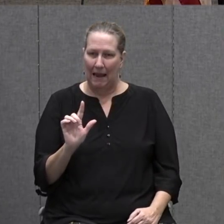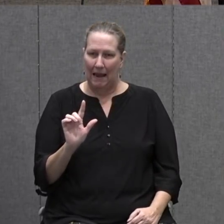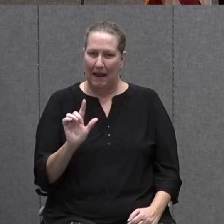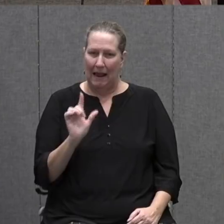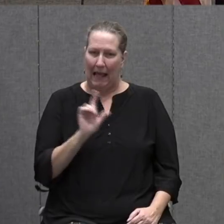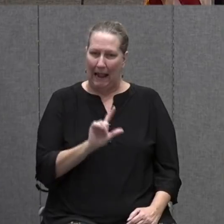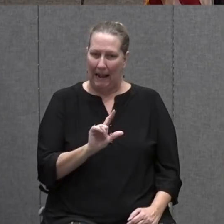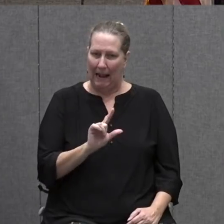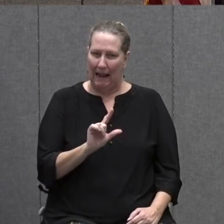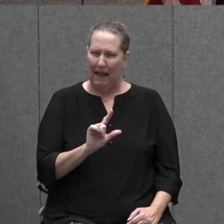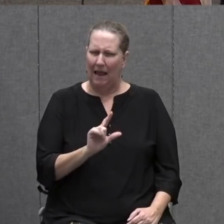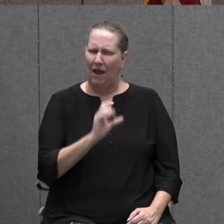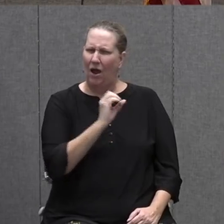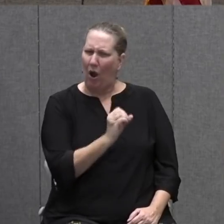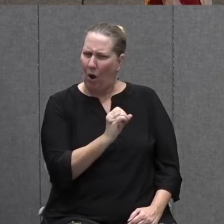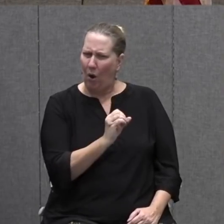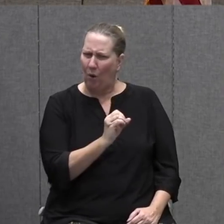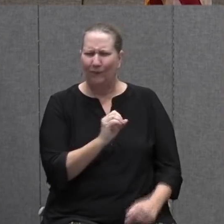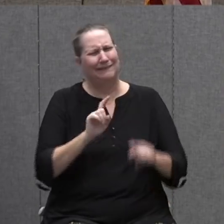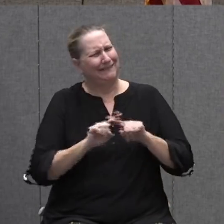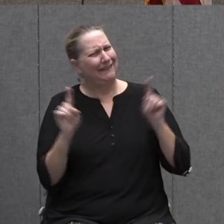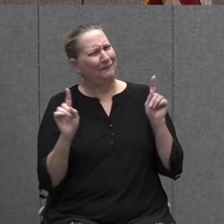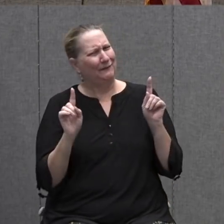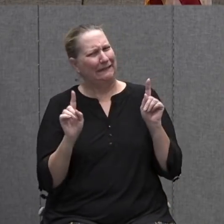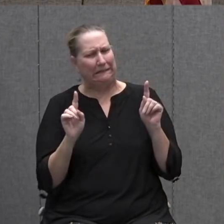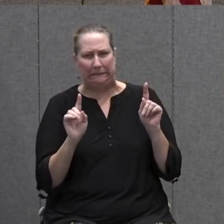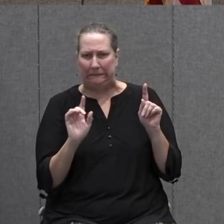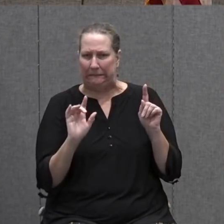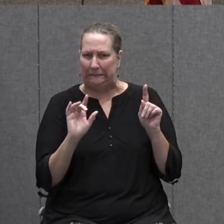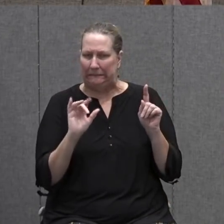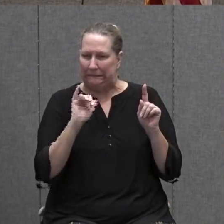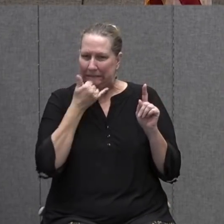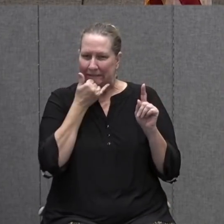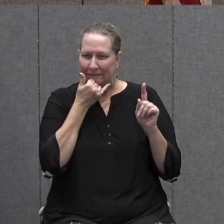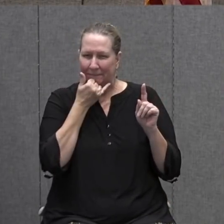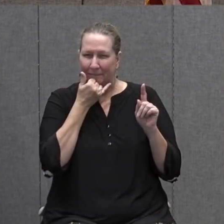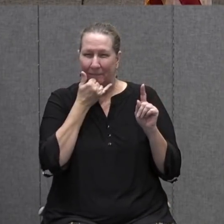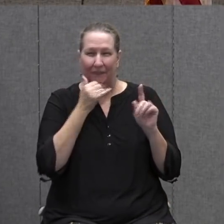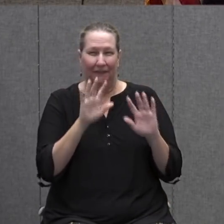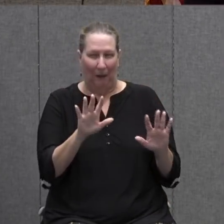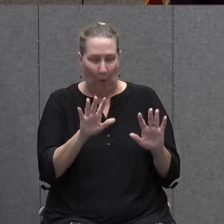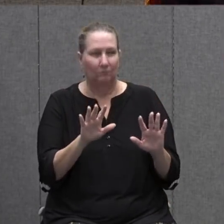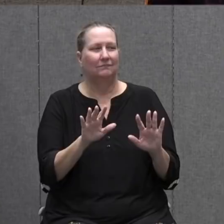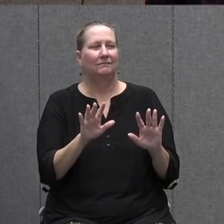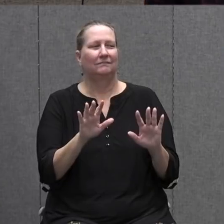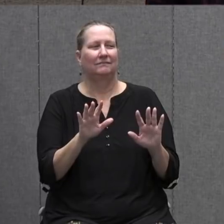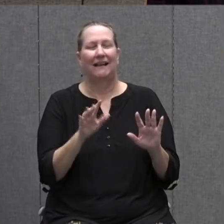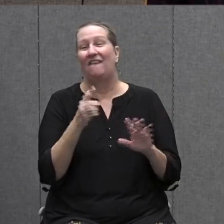My O should be a different shape. So I'm gonna do this. Oh, I fixed my code.